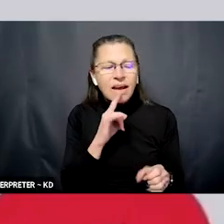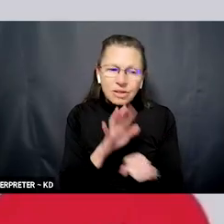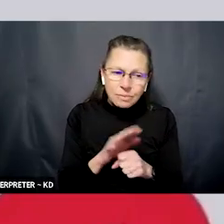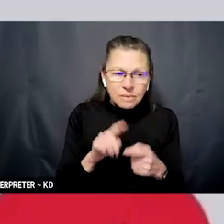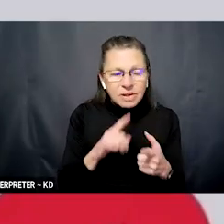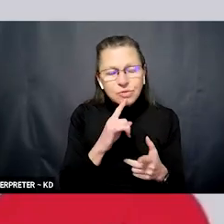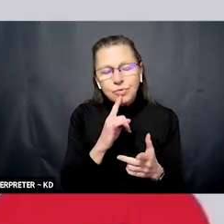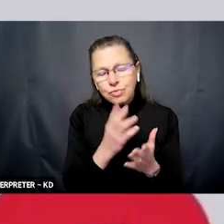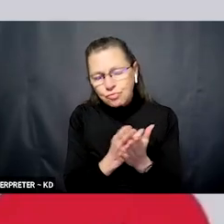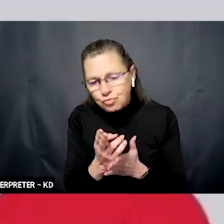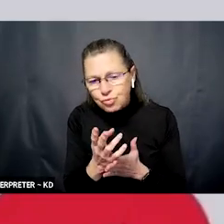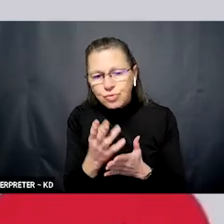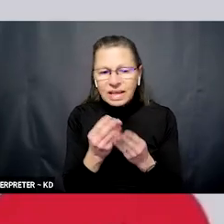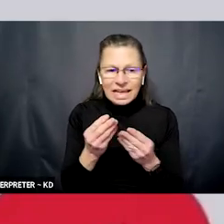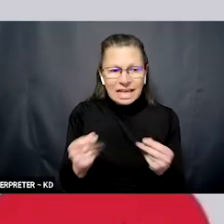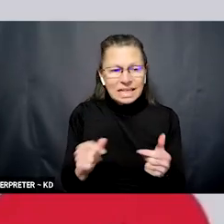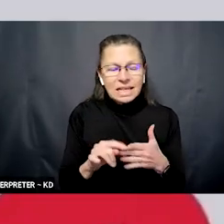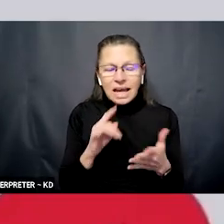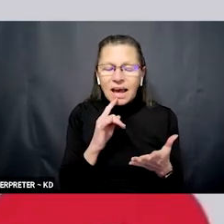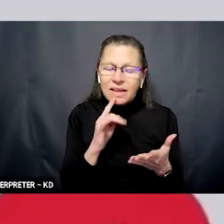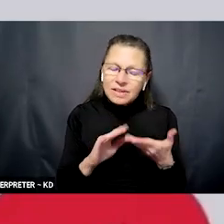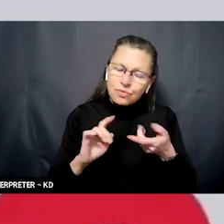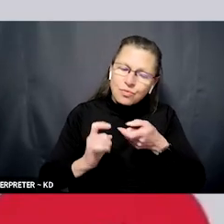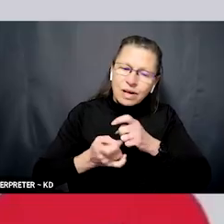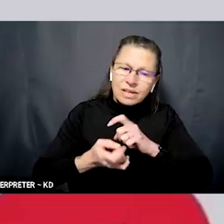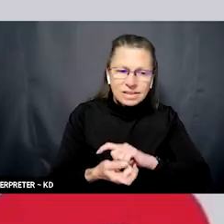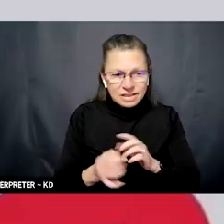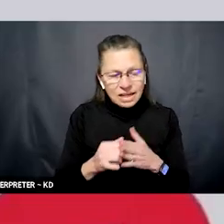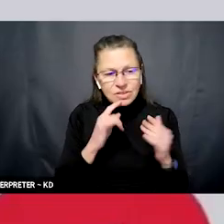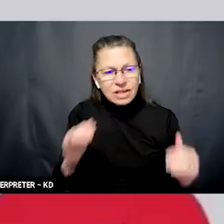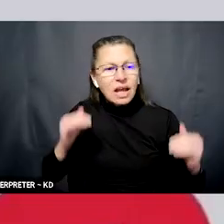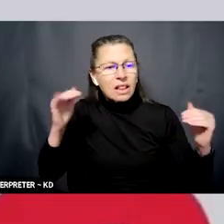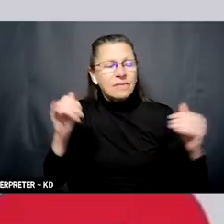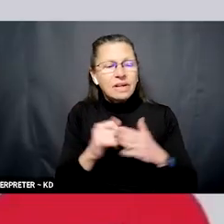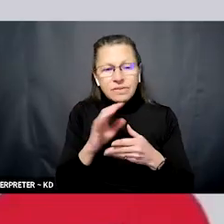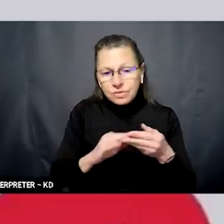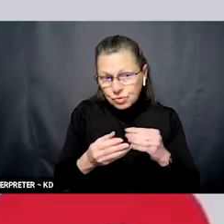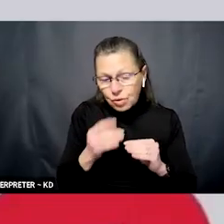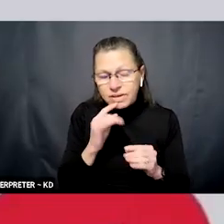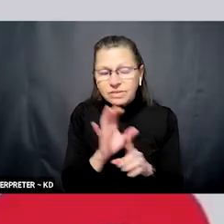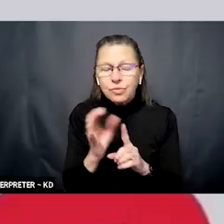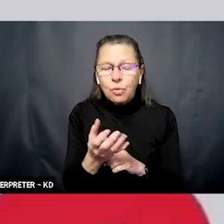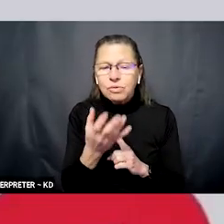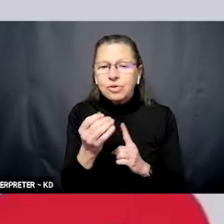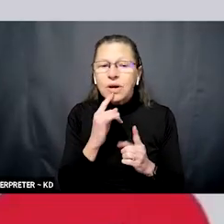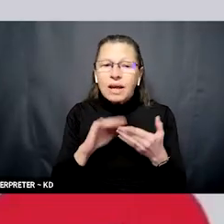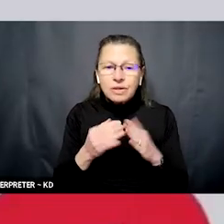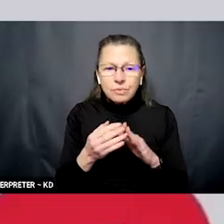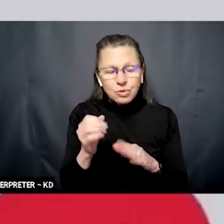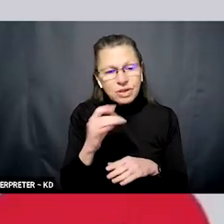and reconciliation and to elevating the stories, culture, and community of the original inhabitants